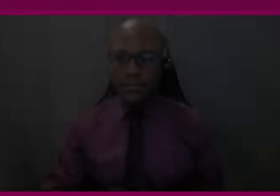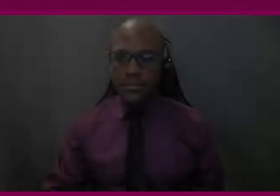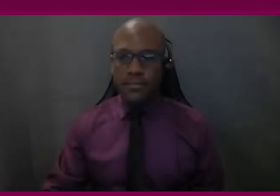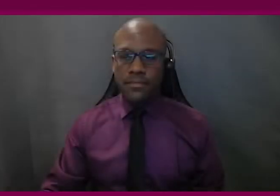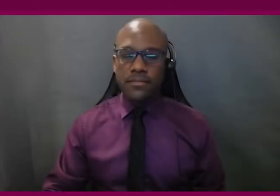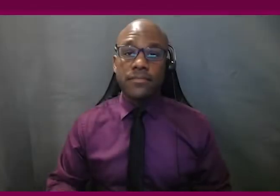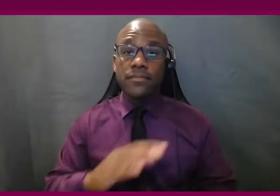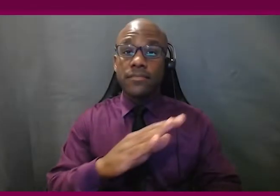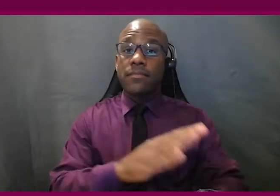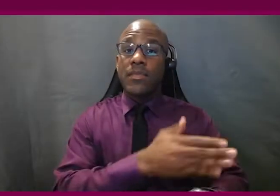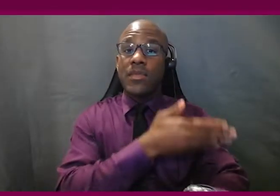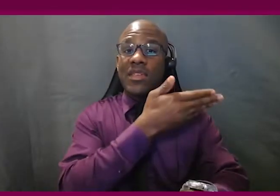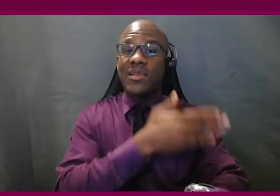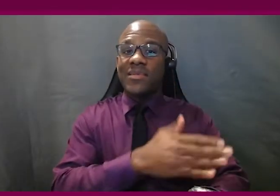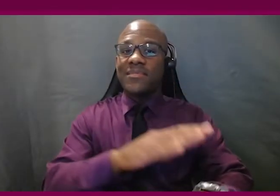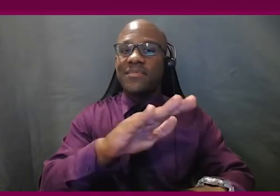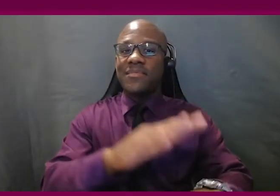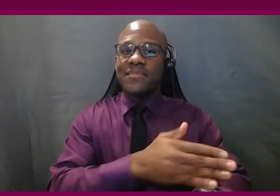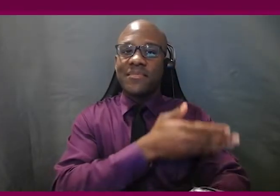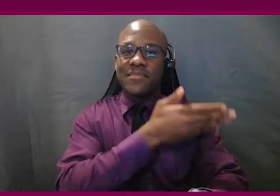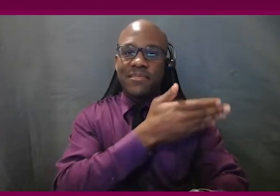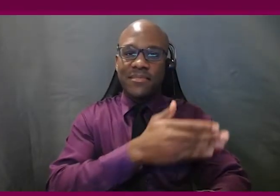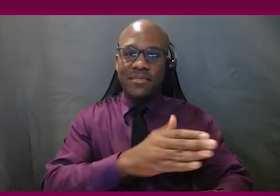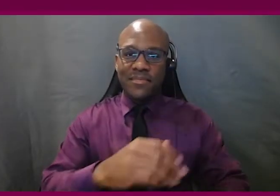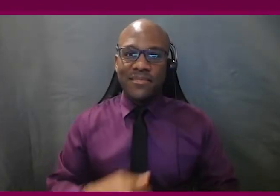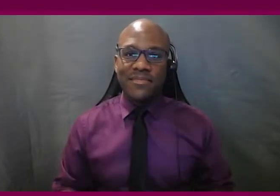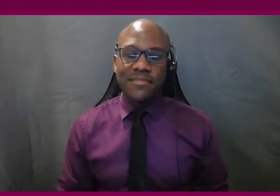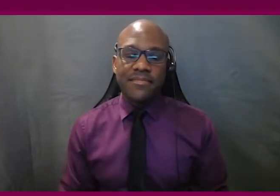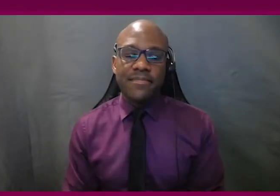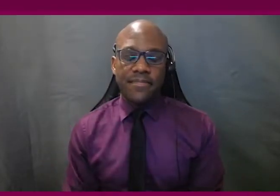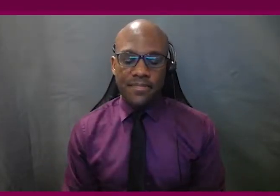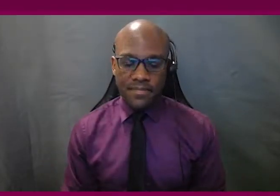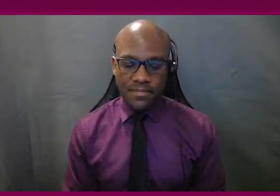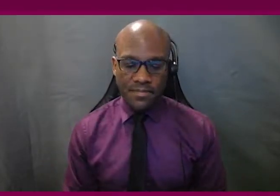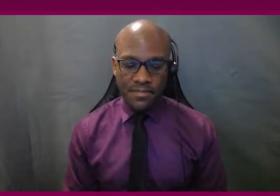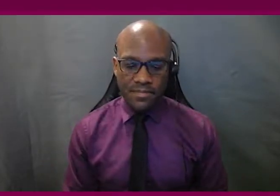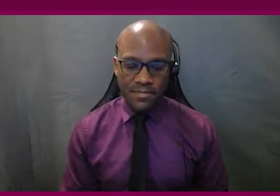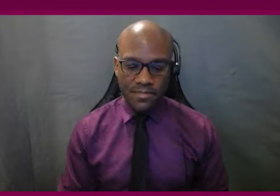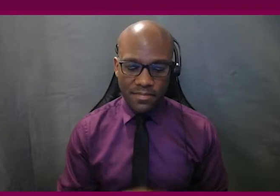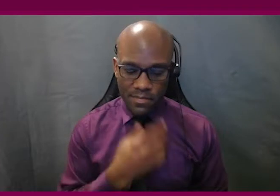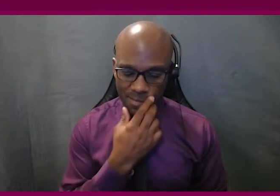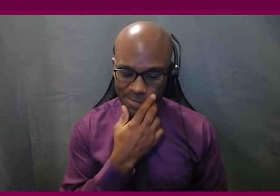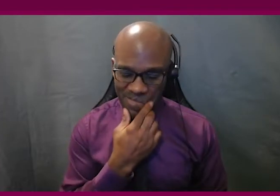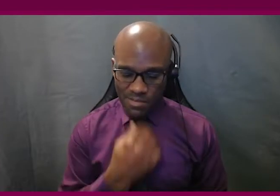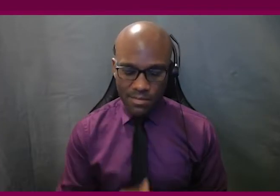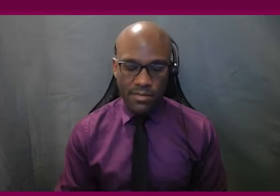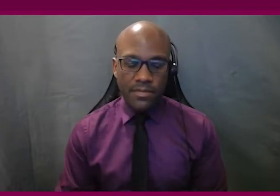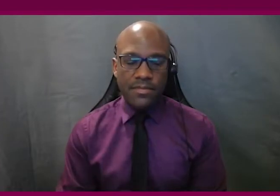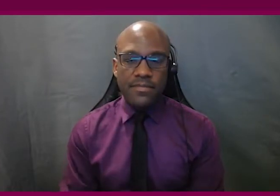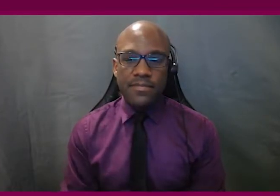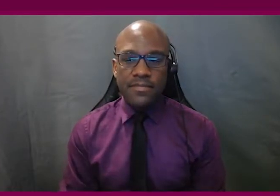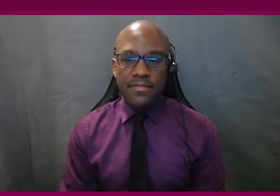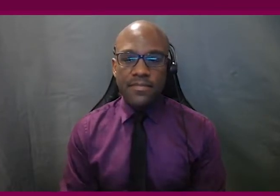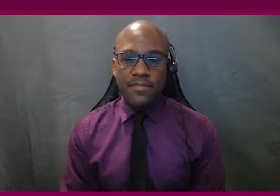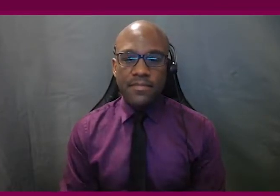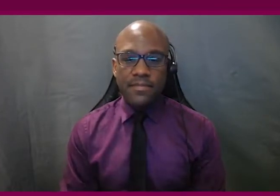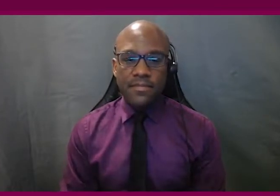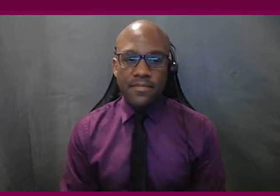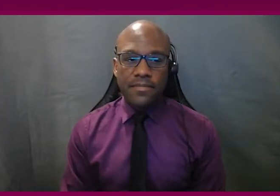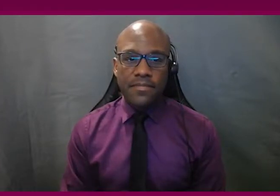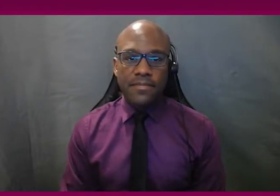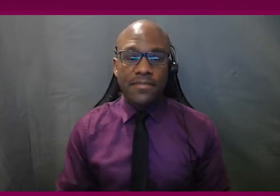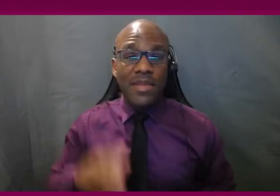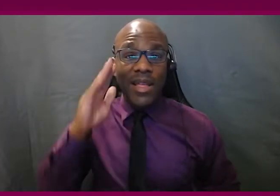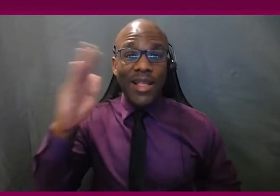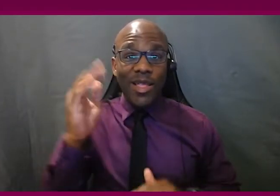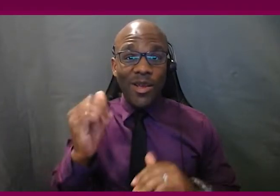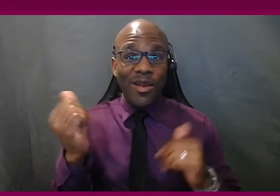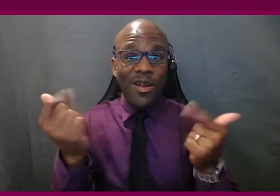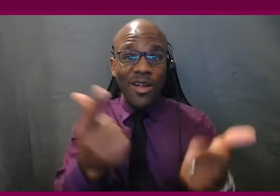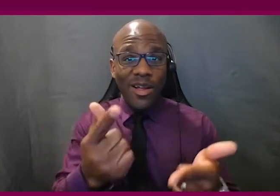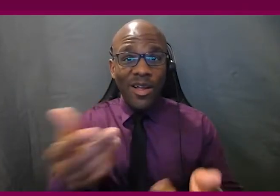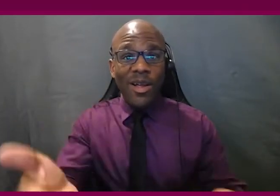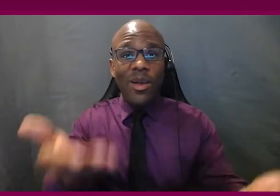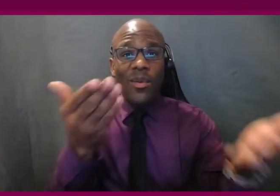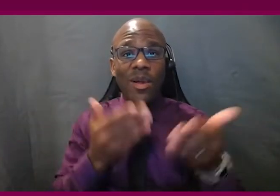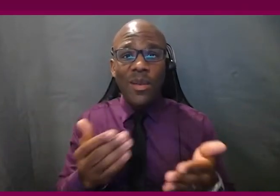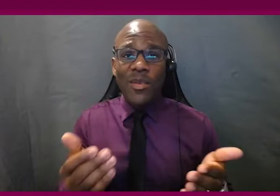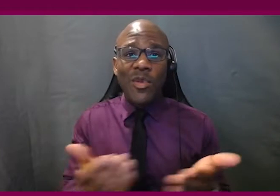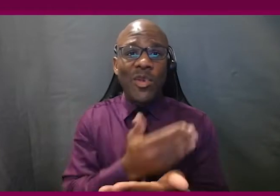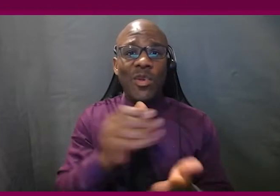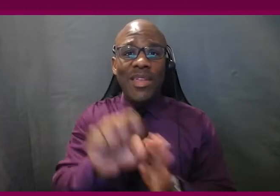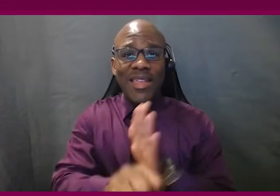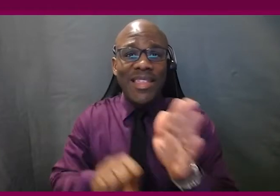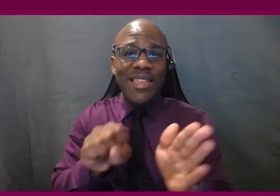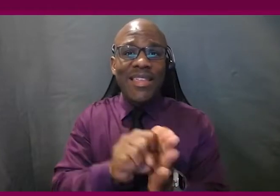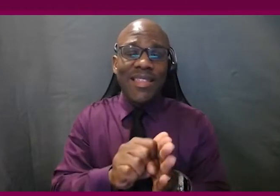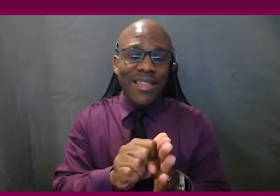Ashley Inkumsah: Hello, everyone, and welcome to a brand new